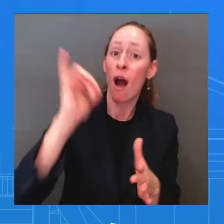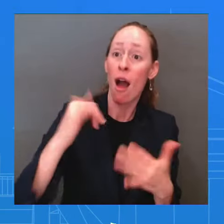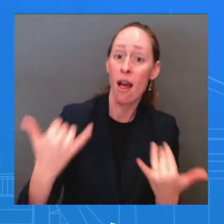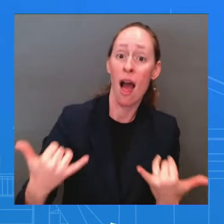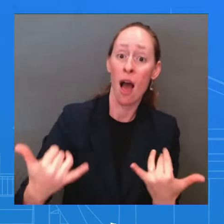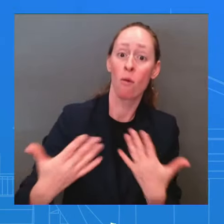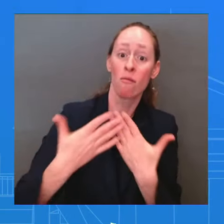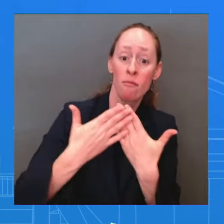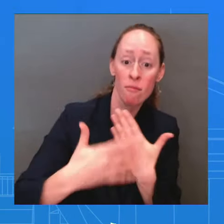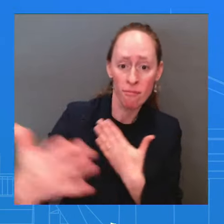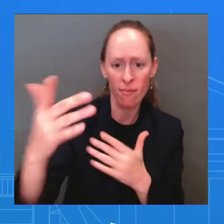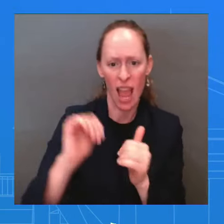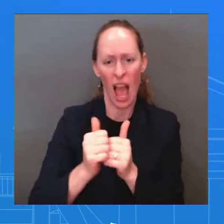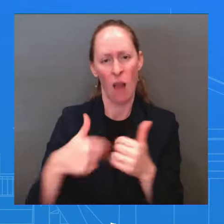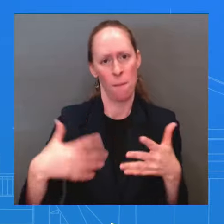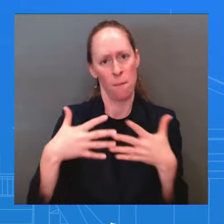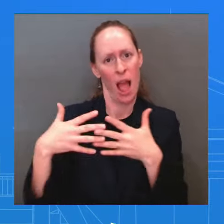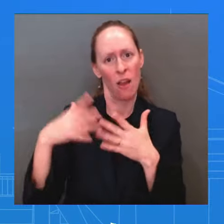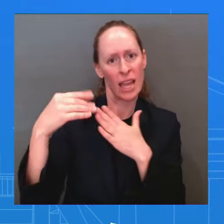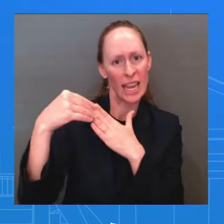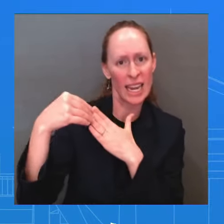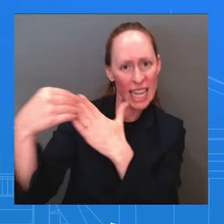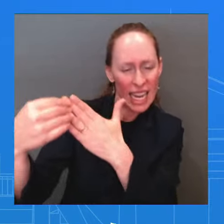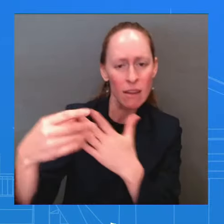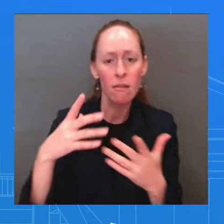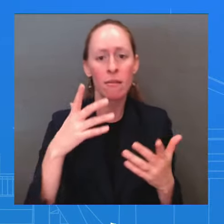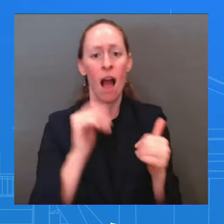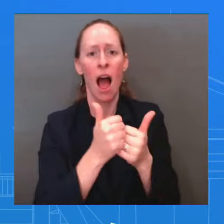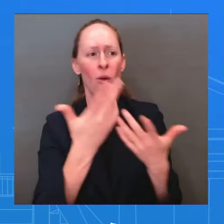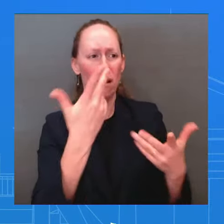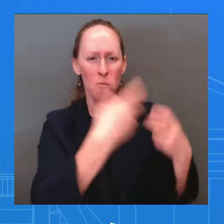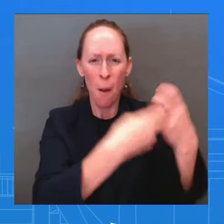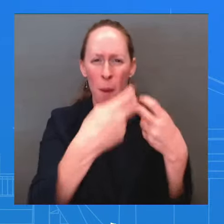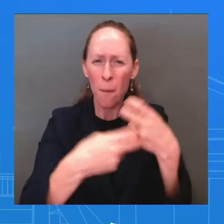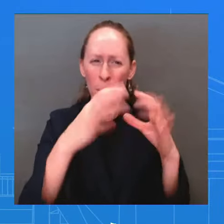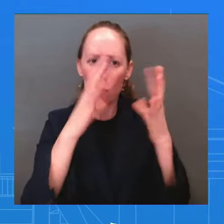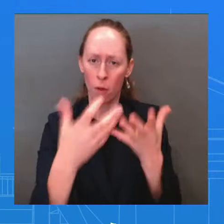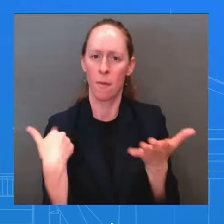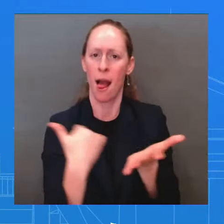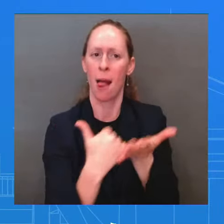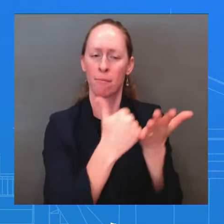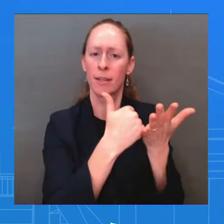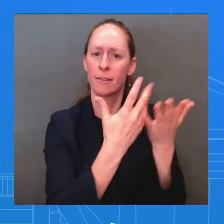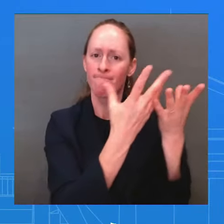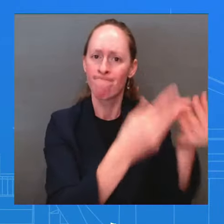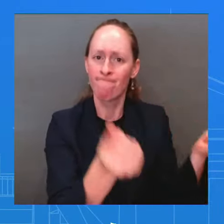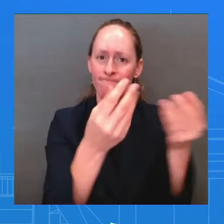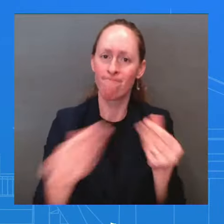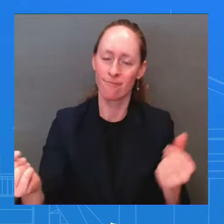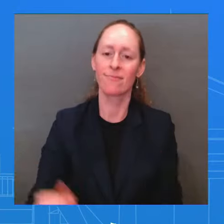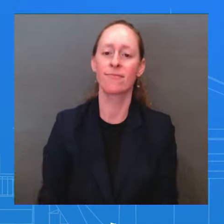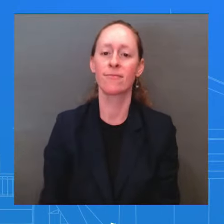to solve the world's most pressing problems. We put a lot of points on the board and the President will talk about how those steps --